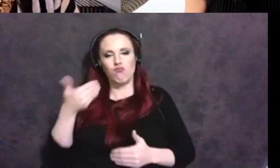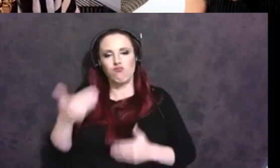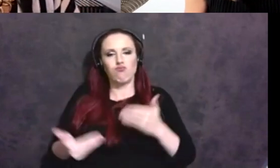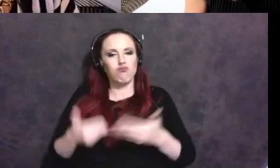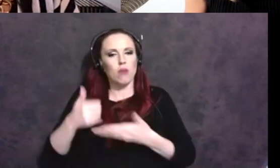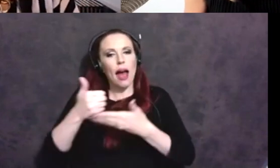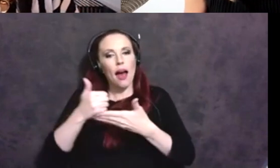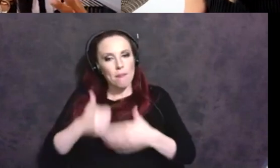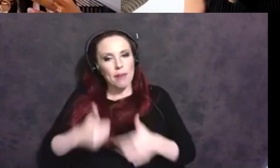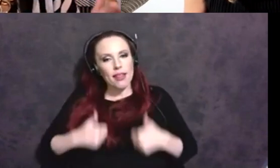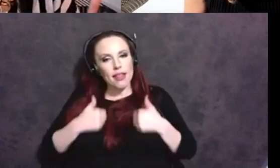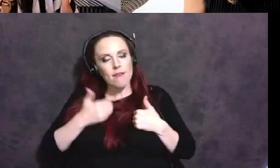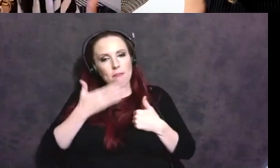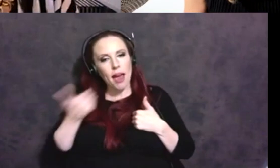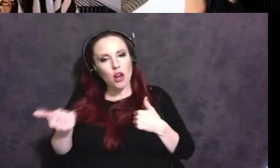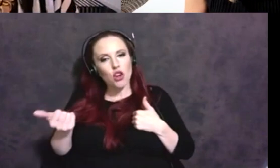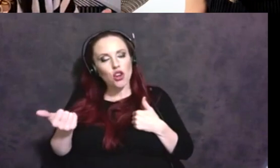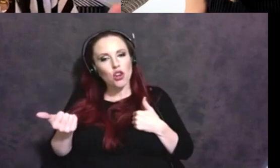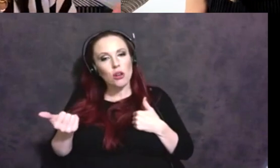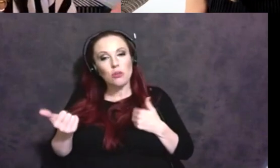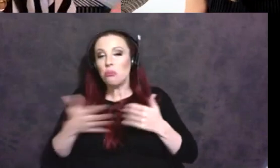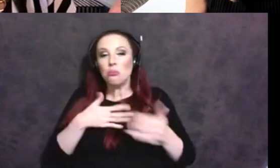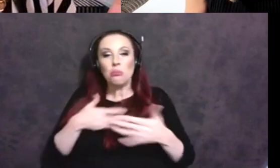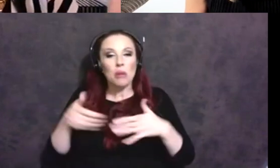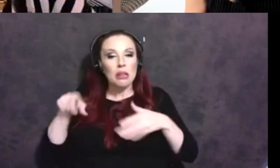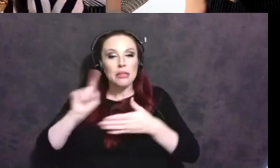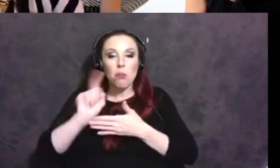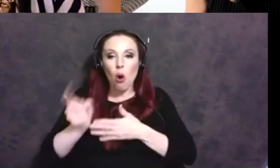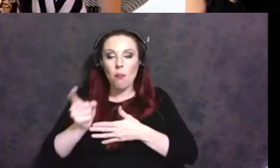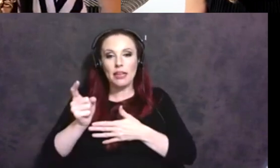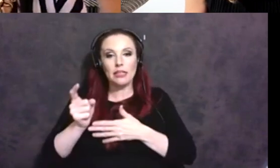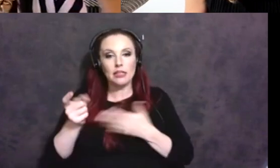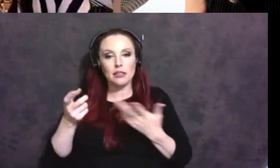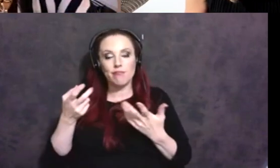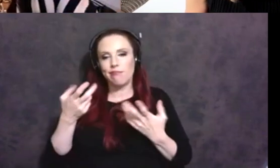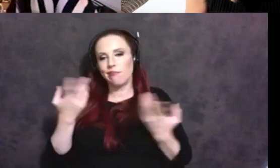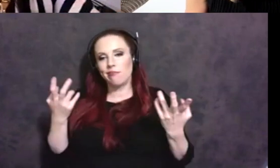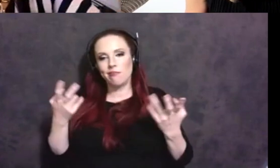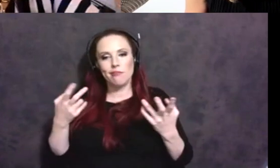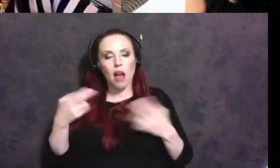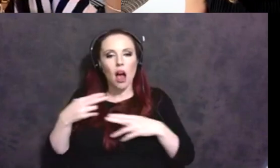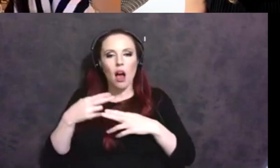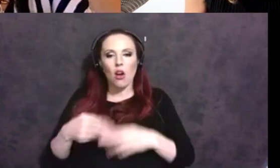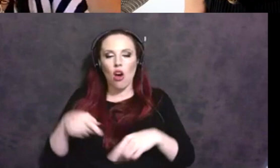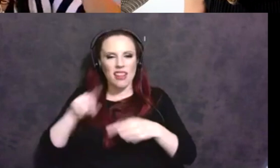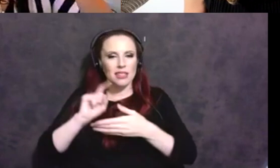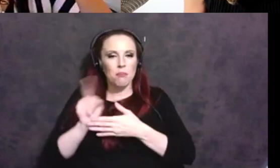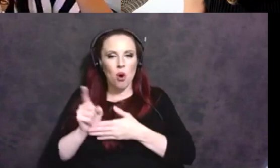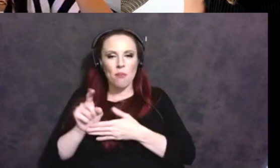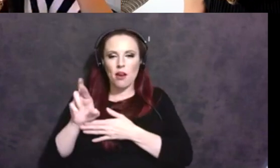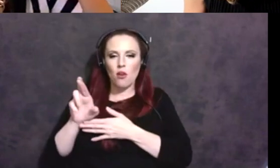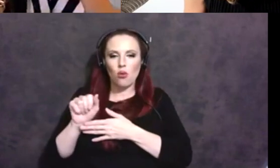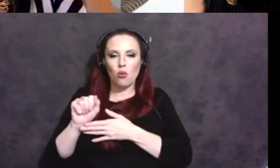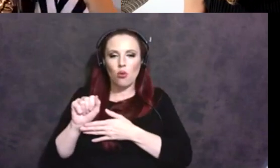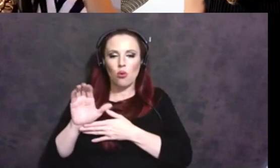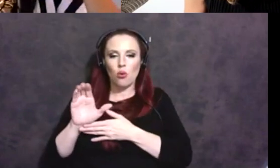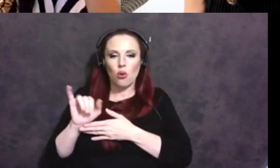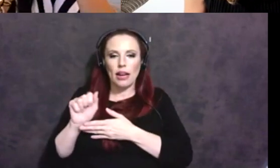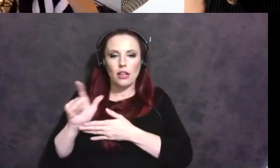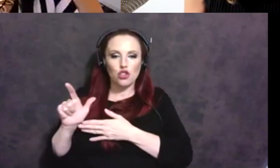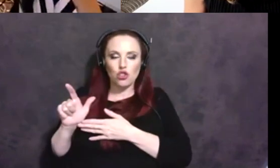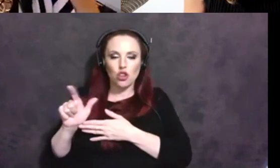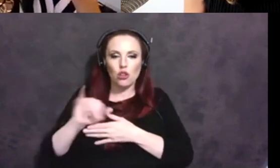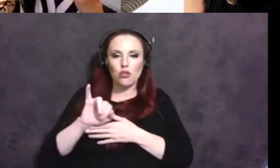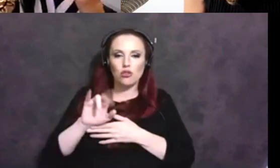able to manage and do the healing work that's needed to help me live better. So even in